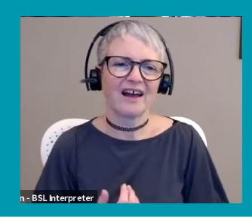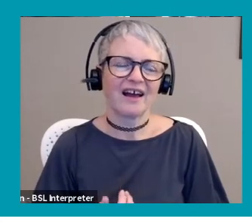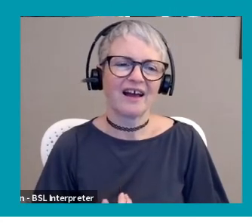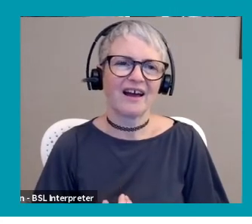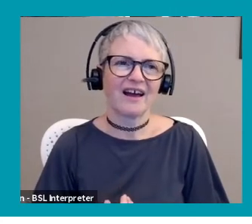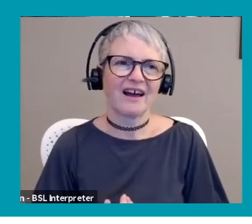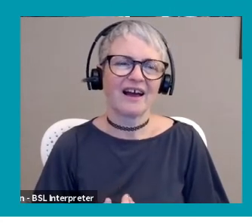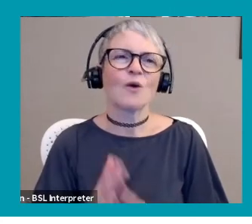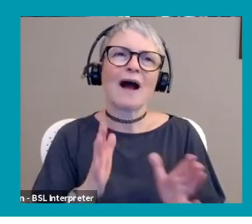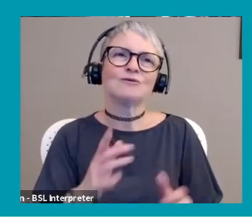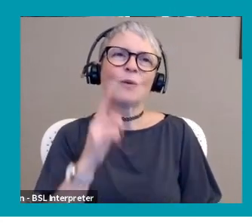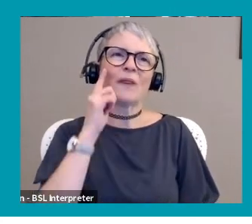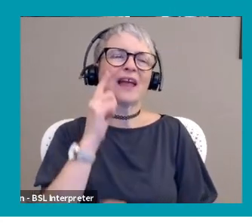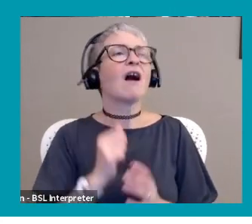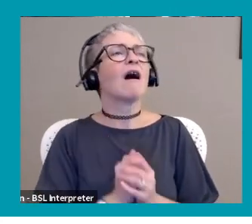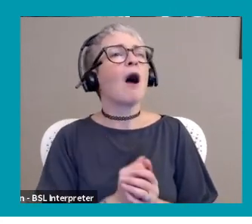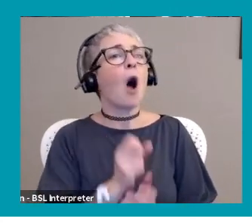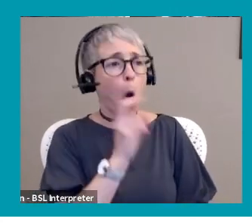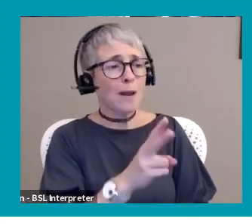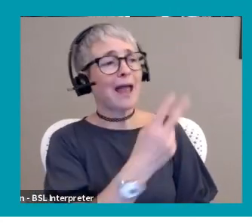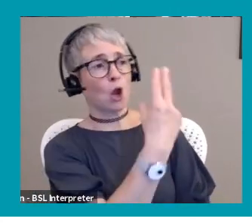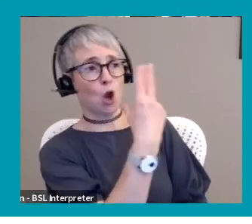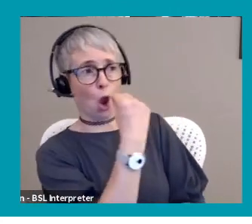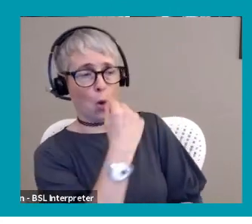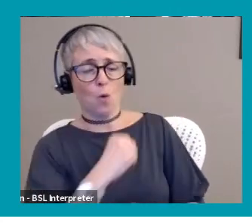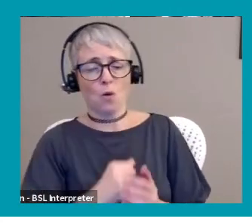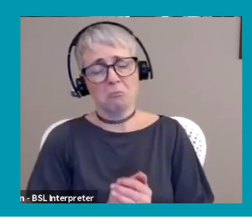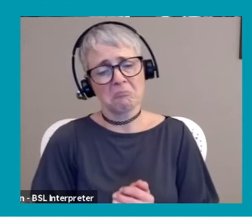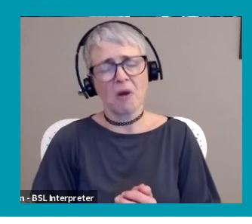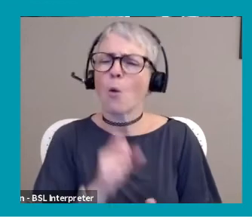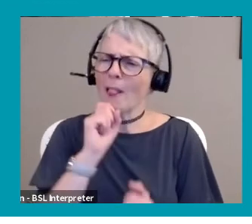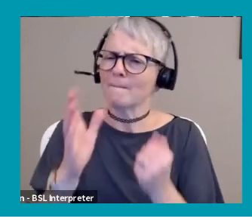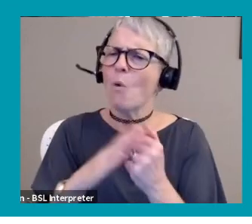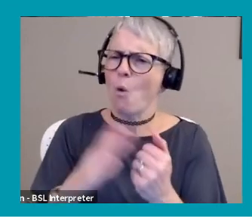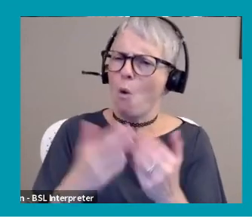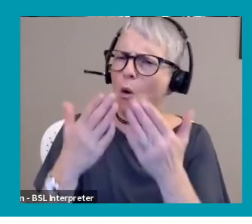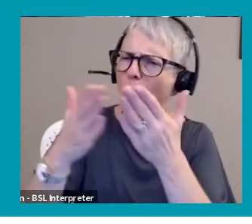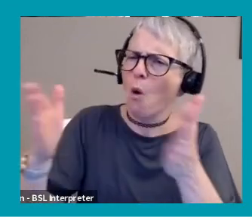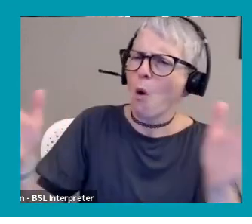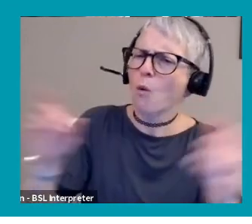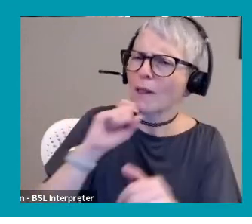opportunity might not pan out but there will be another one. If you think about it in terms of